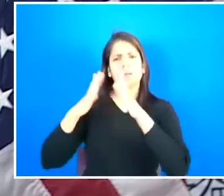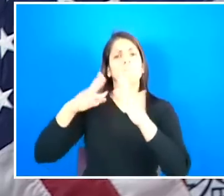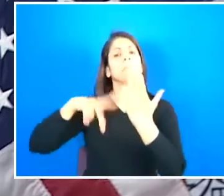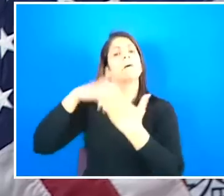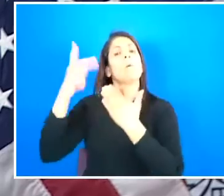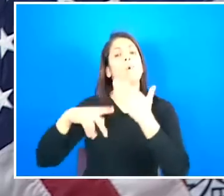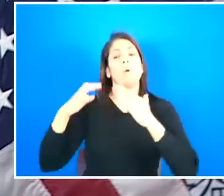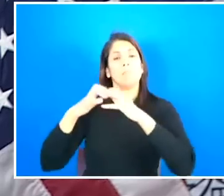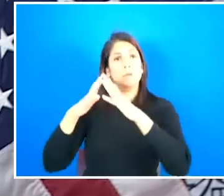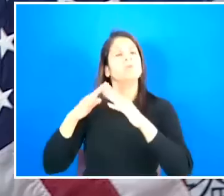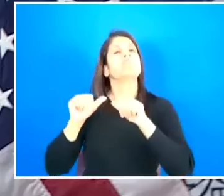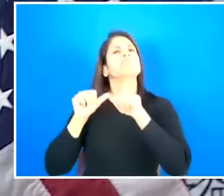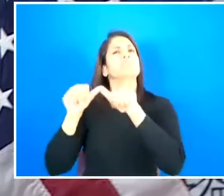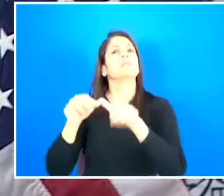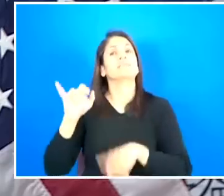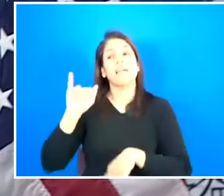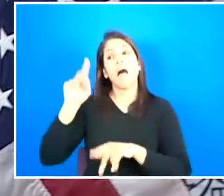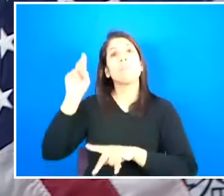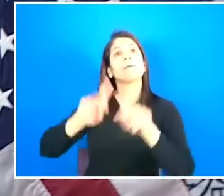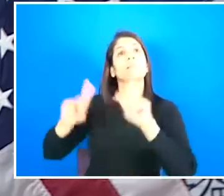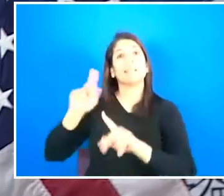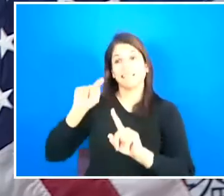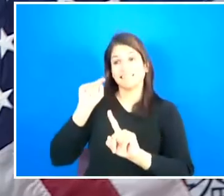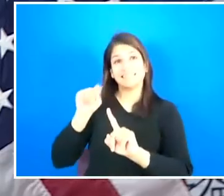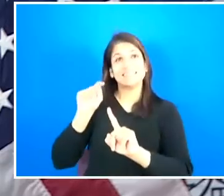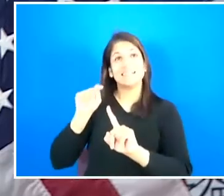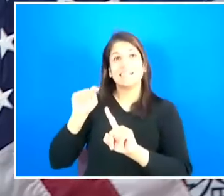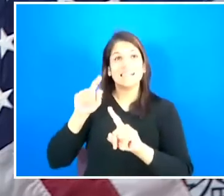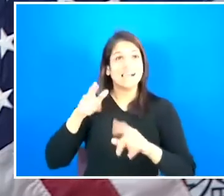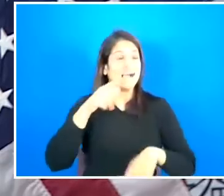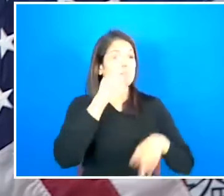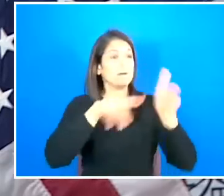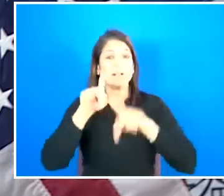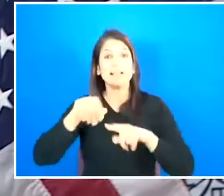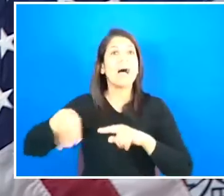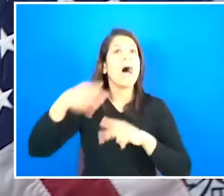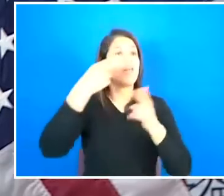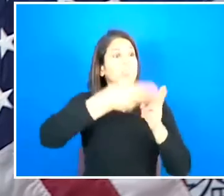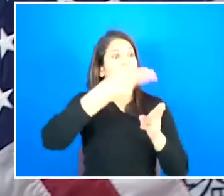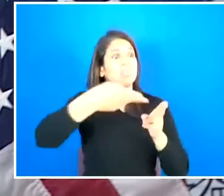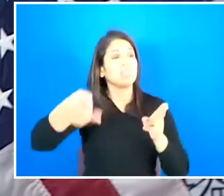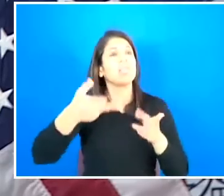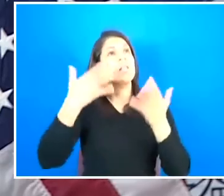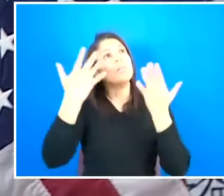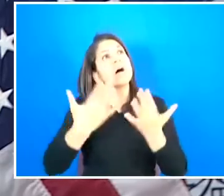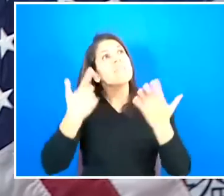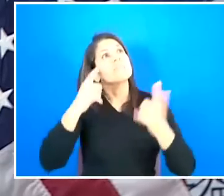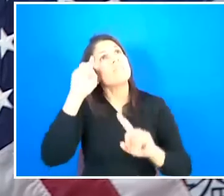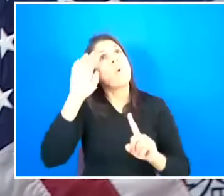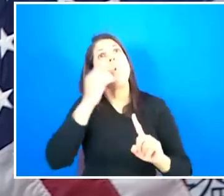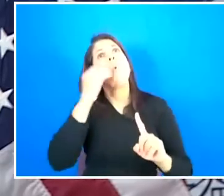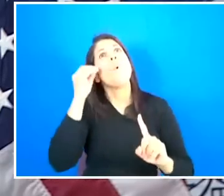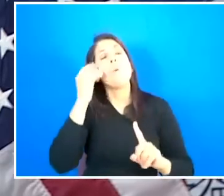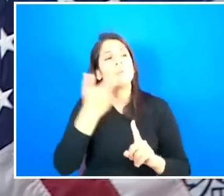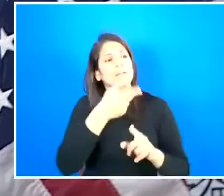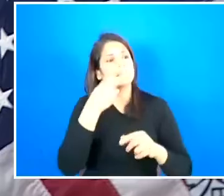TWO YEARS THREE YEARS, FOUR YEARS, WE BELIEVE WE CAN CONSISNTET LYG ET MOREND A ORME OF